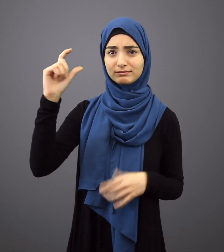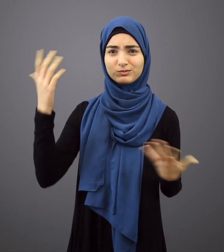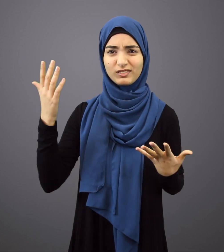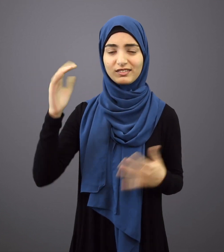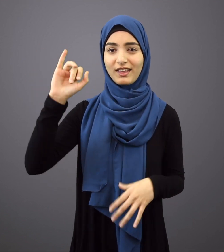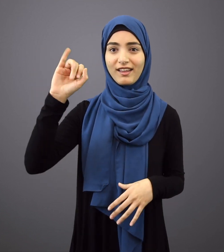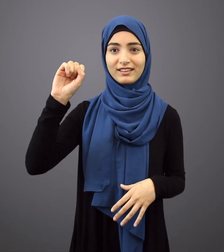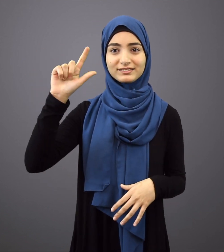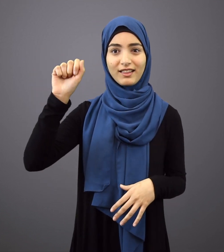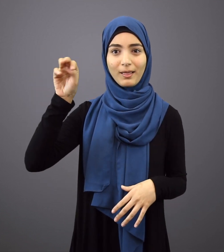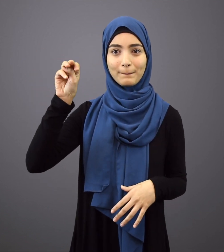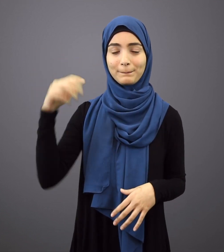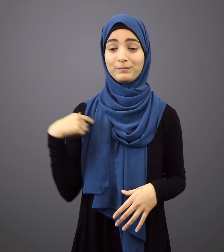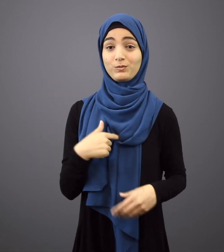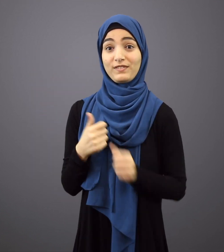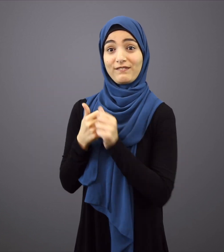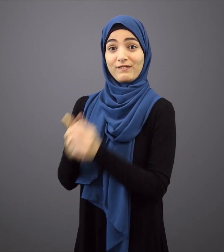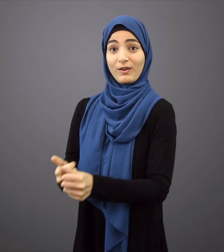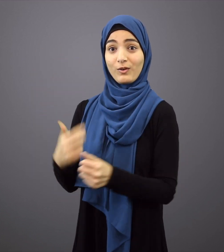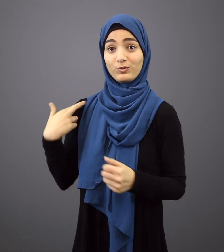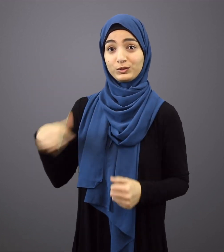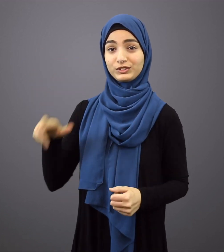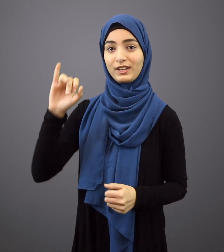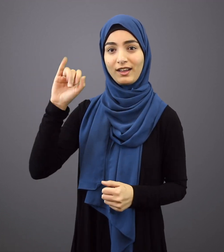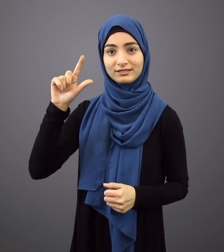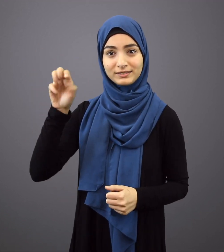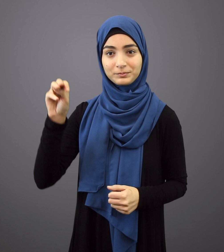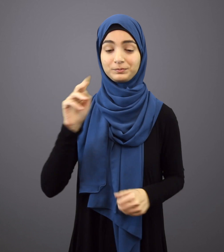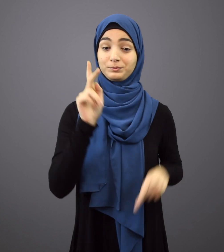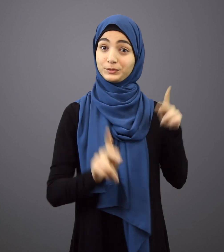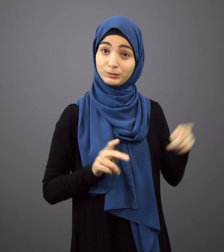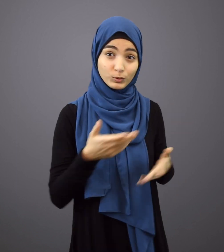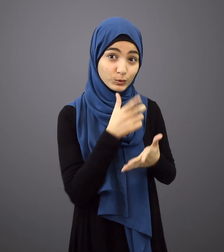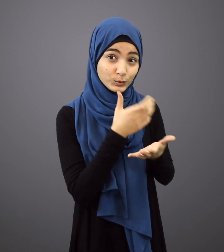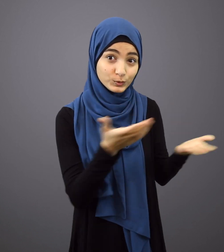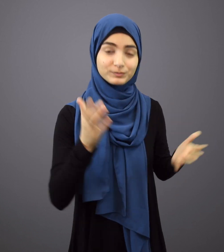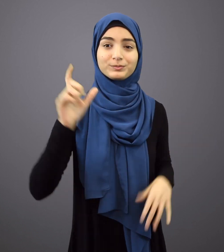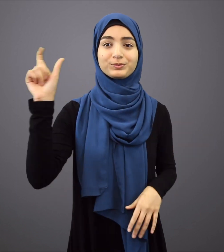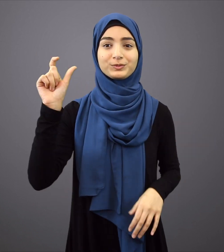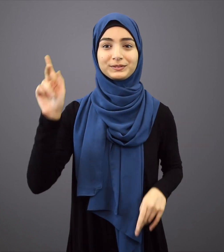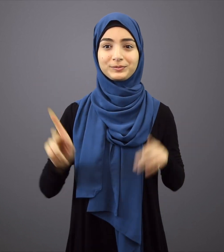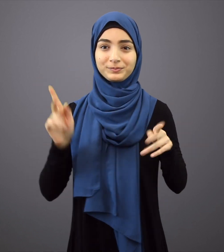Islam is a religion, and the followers of Islam are Muslims